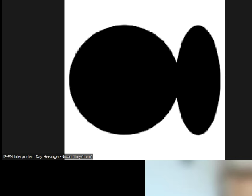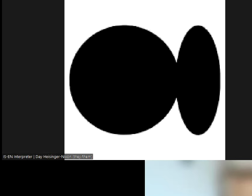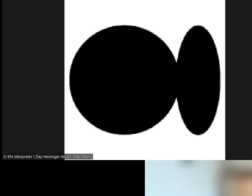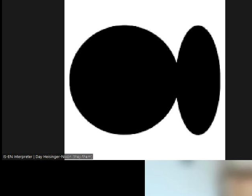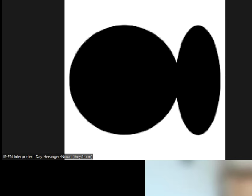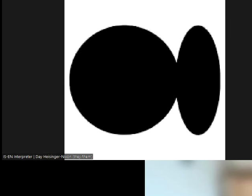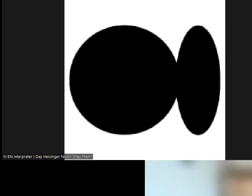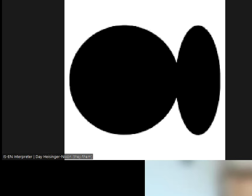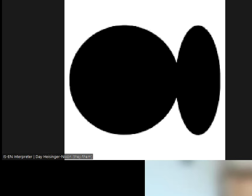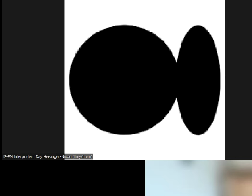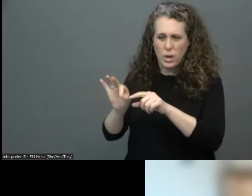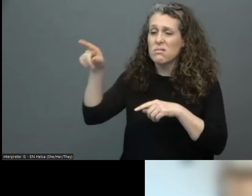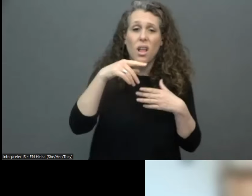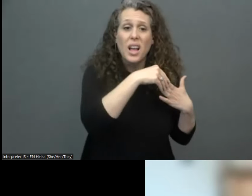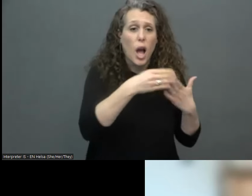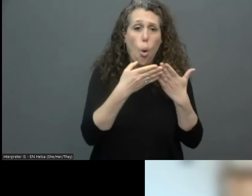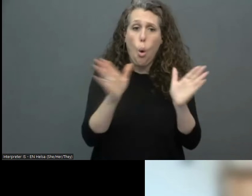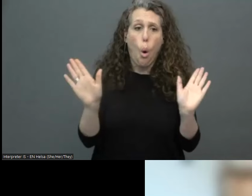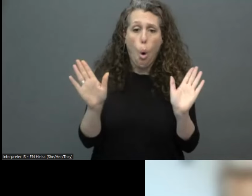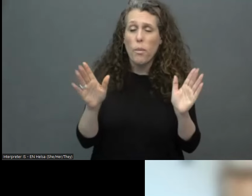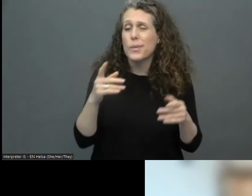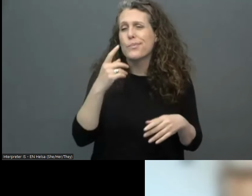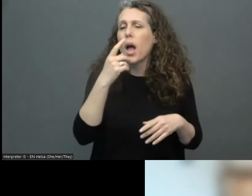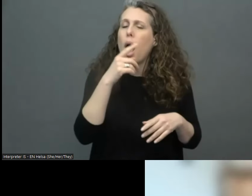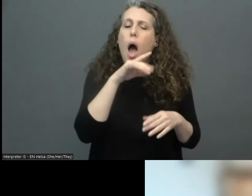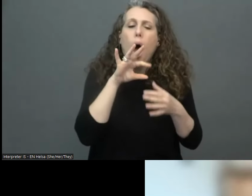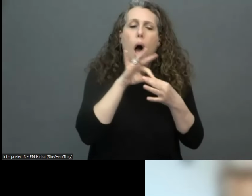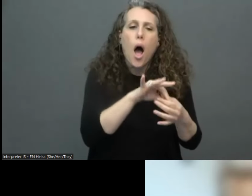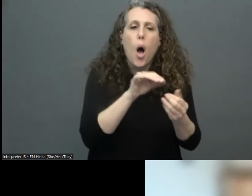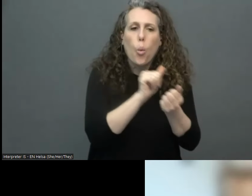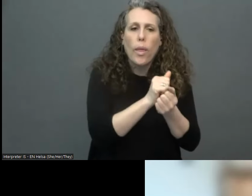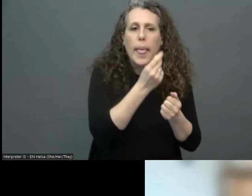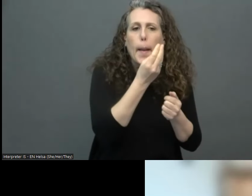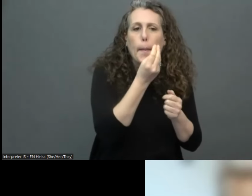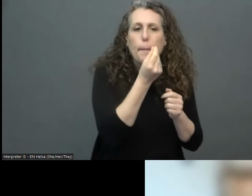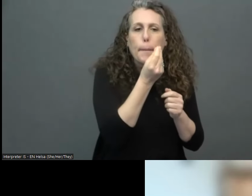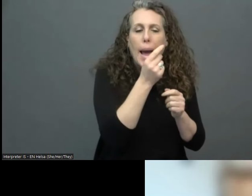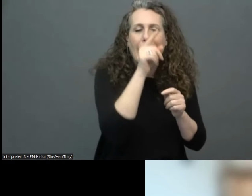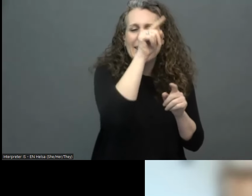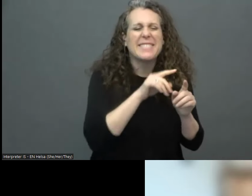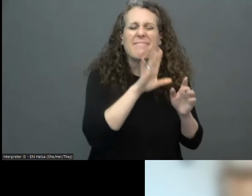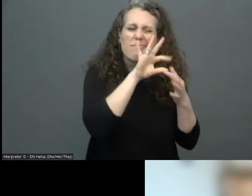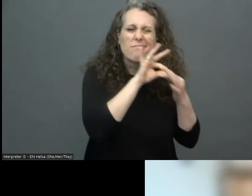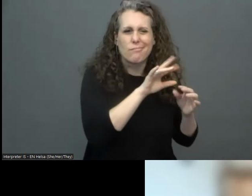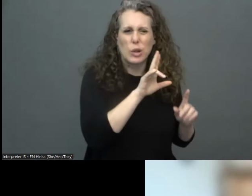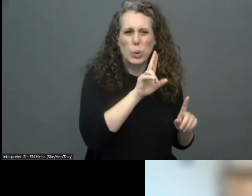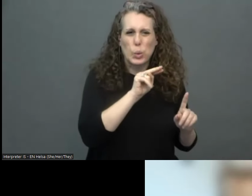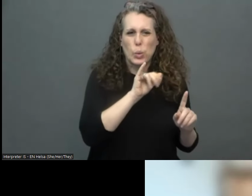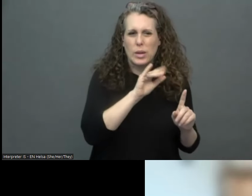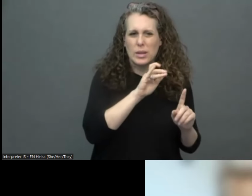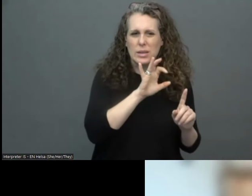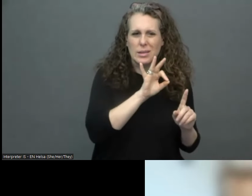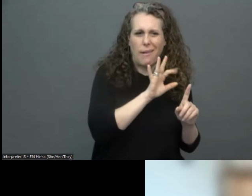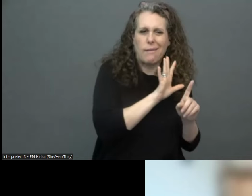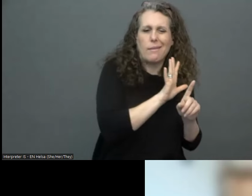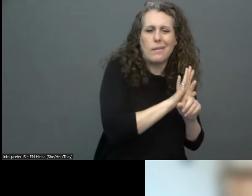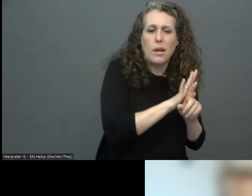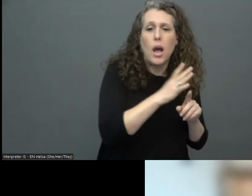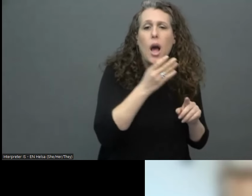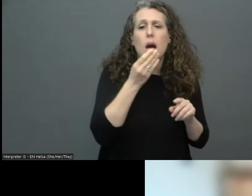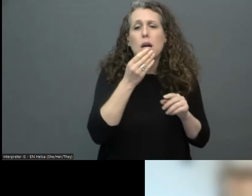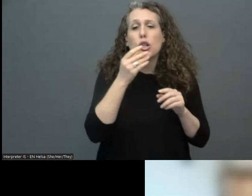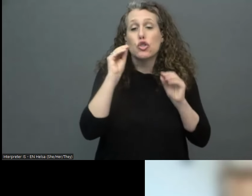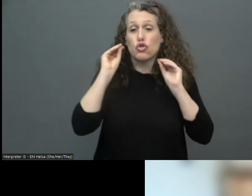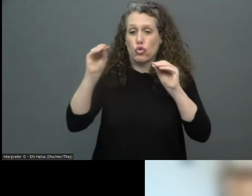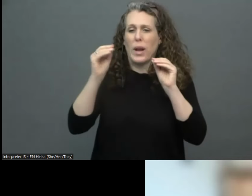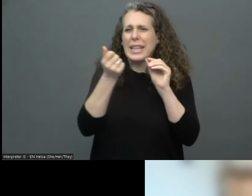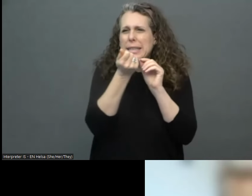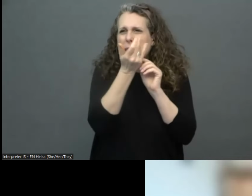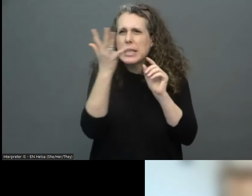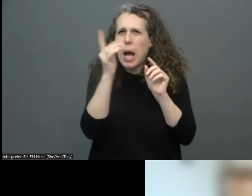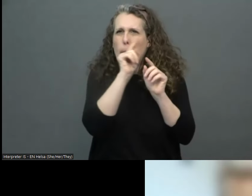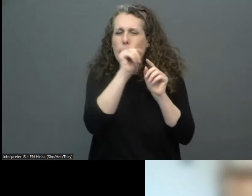some of it like budget is UNICEF internal and some elements are more UNICEF internal. But it is open